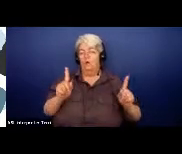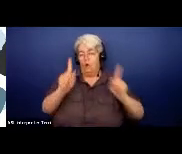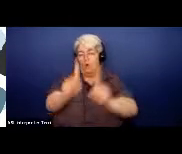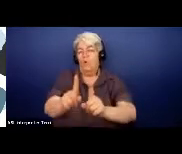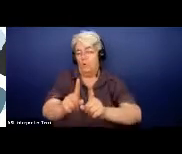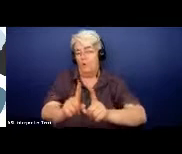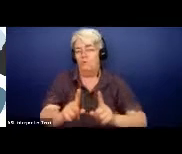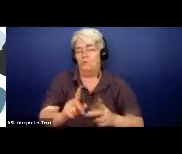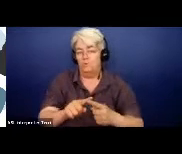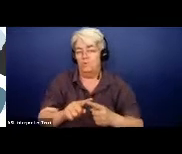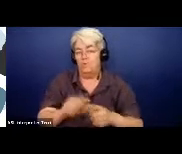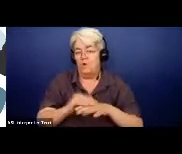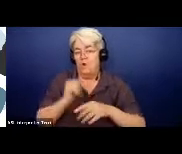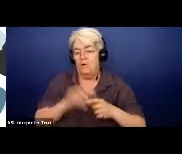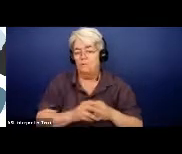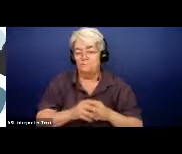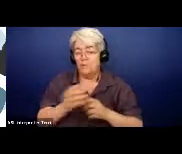to calls wanting to make sure that